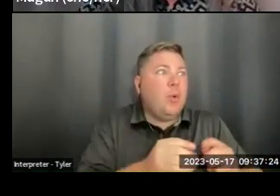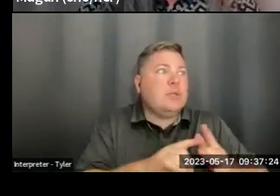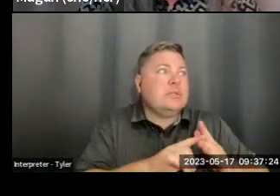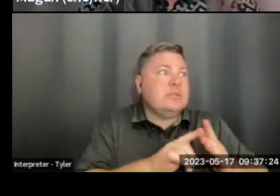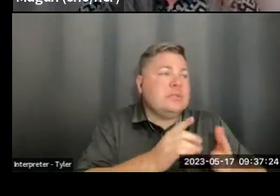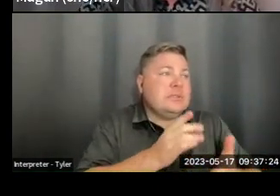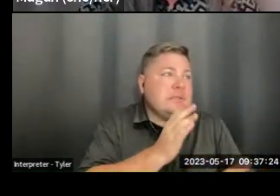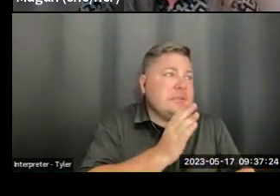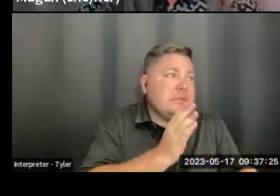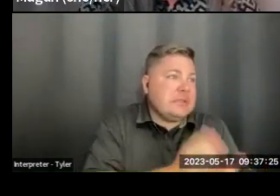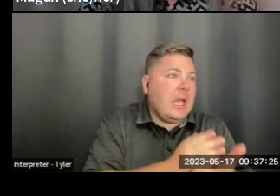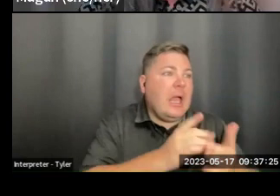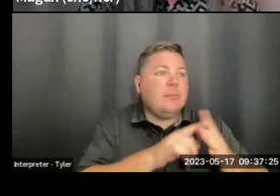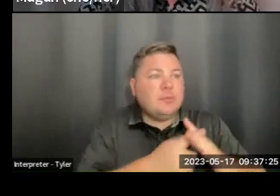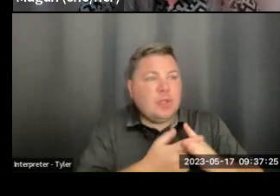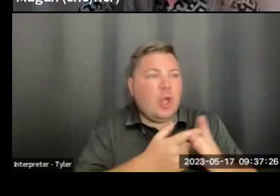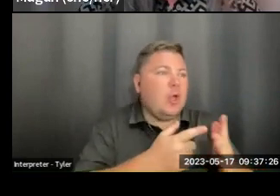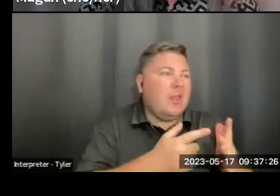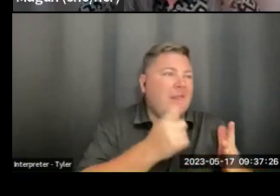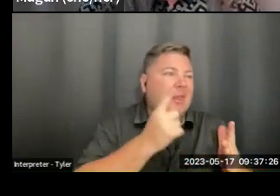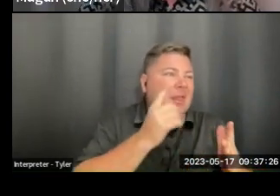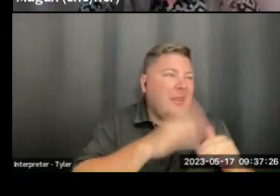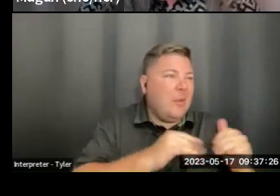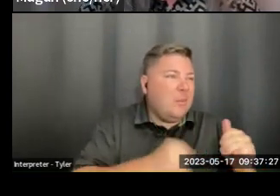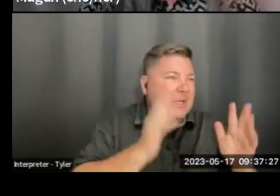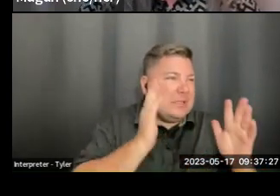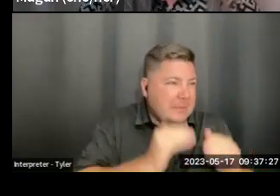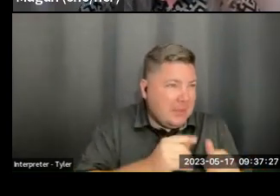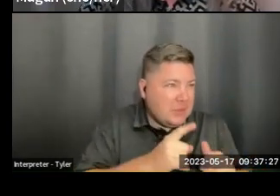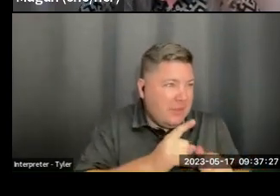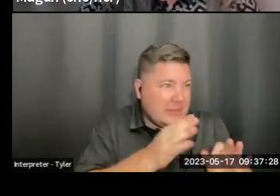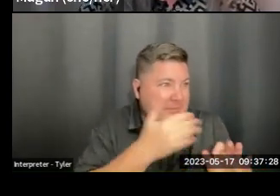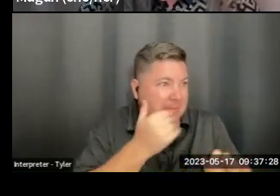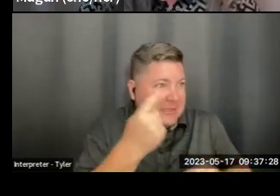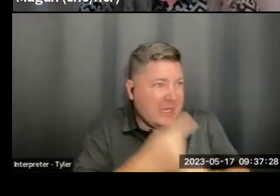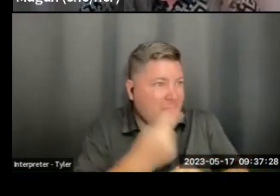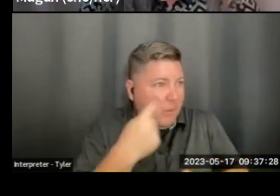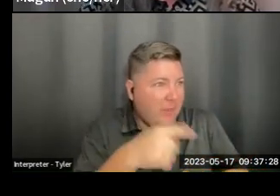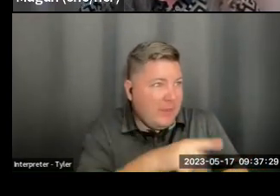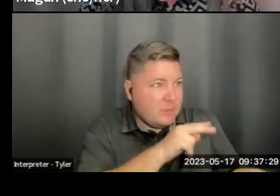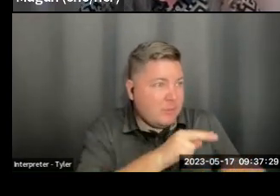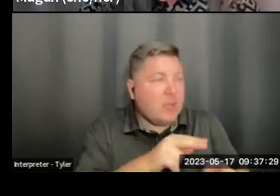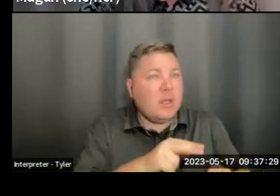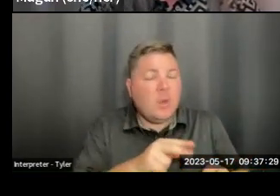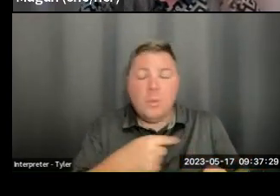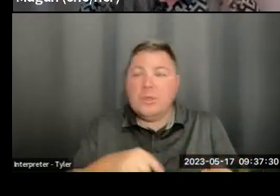There's going to be a lot more stopping and starting than we